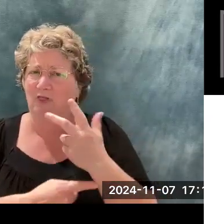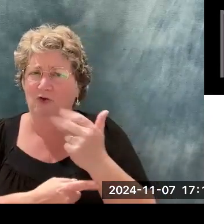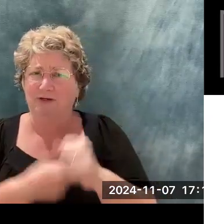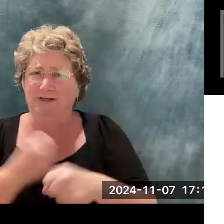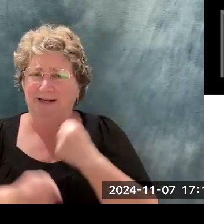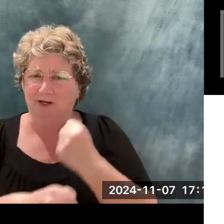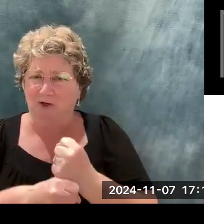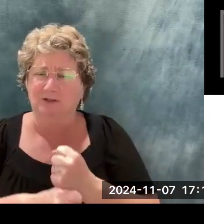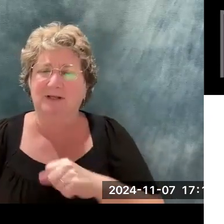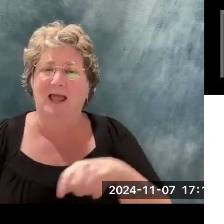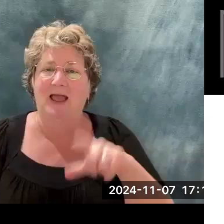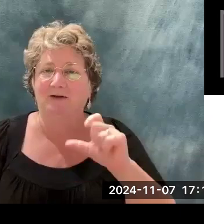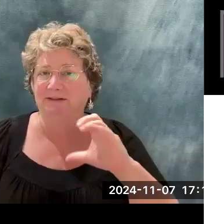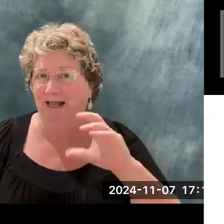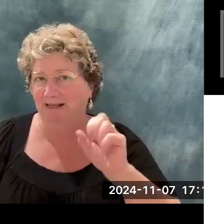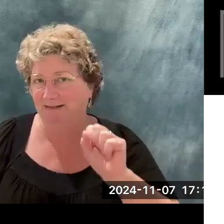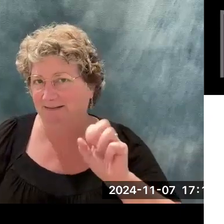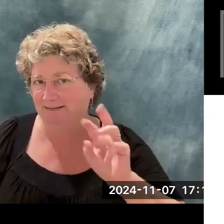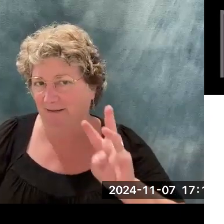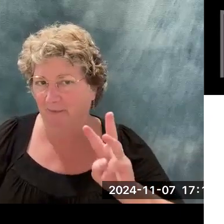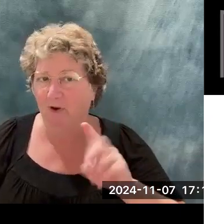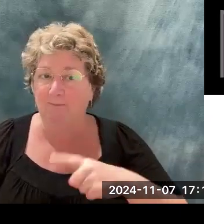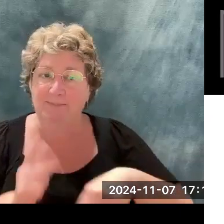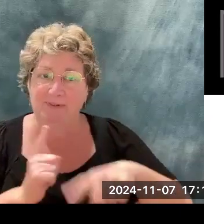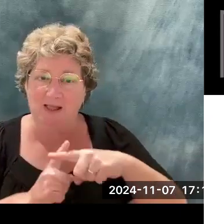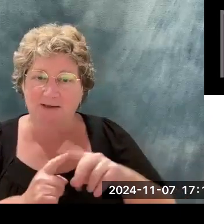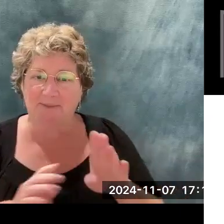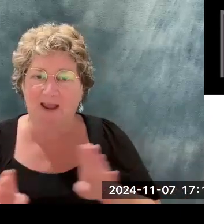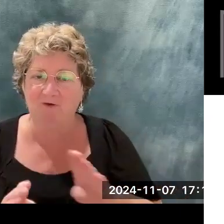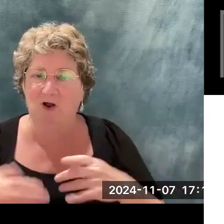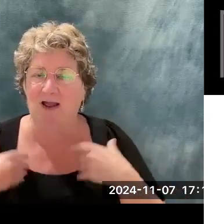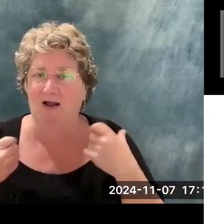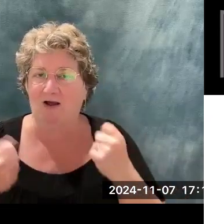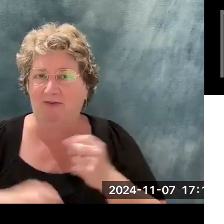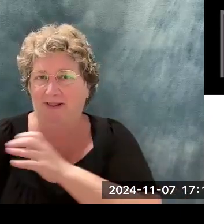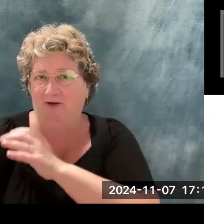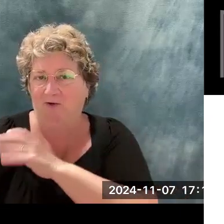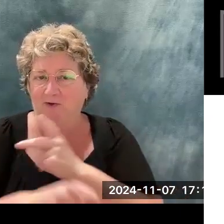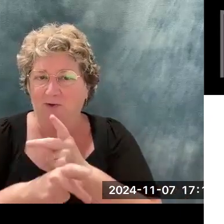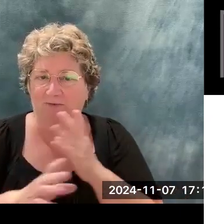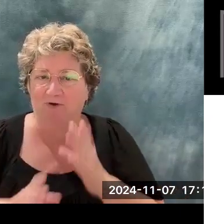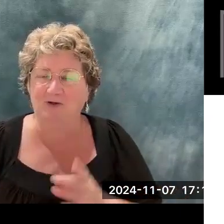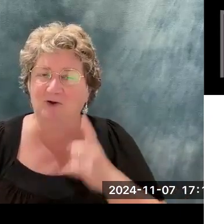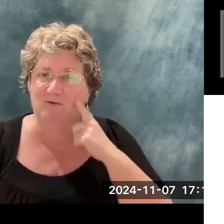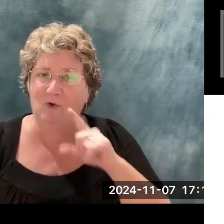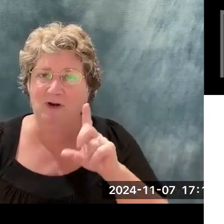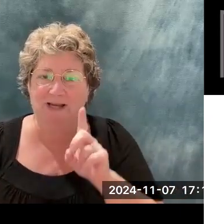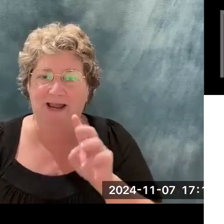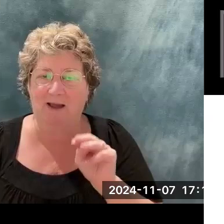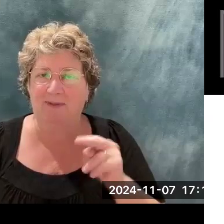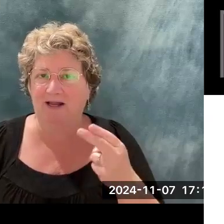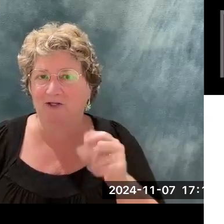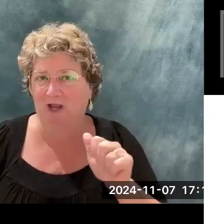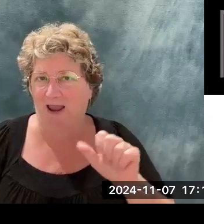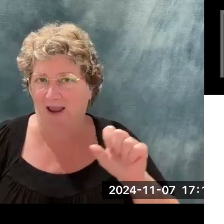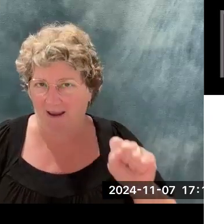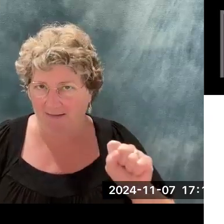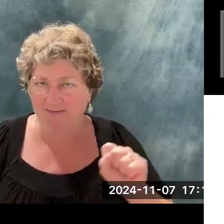at the Connecticut Department of Mental Health and Addiction Services, Office of the Commissioner, Evidence-Based Practices, and Grants Division.